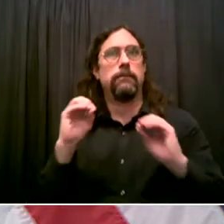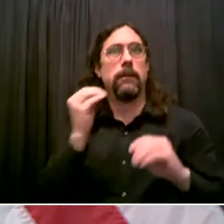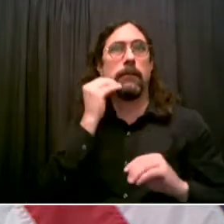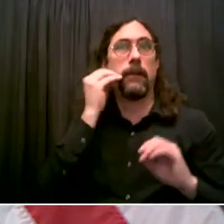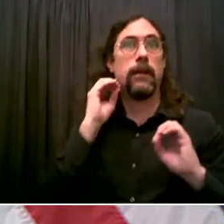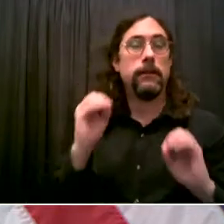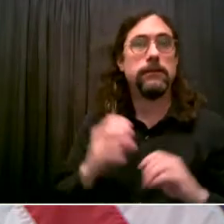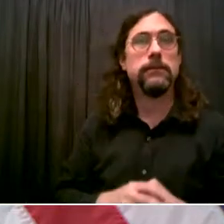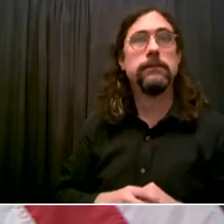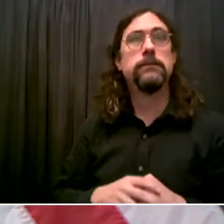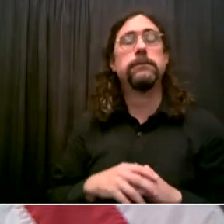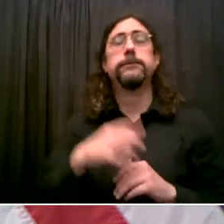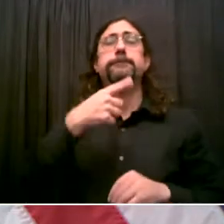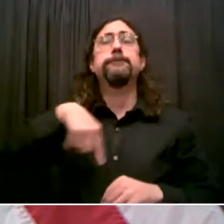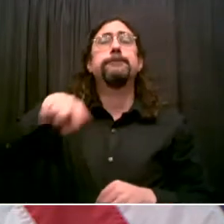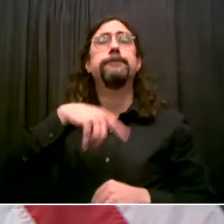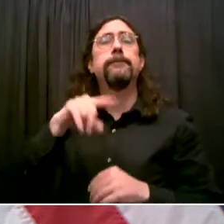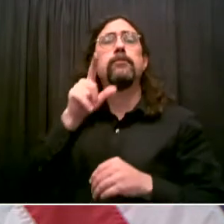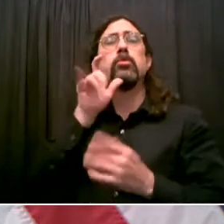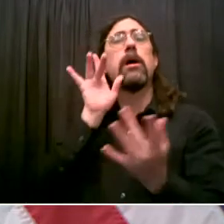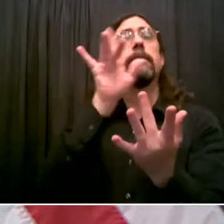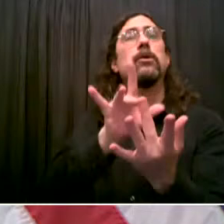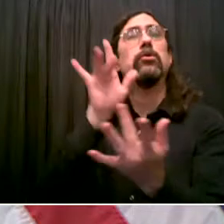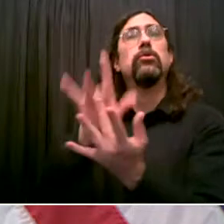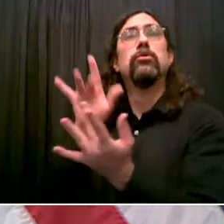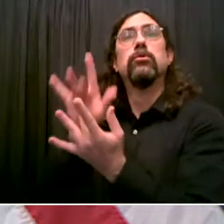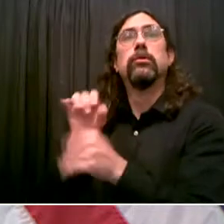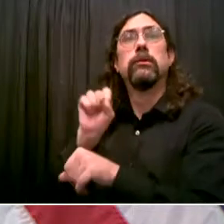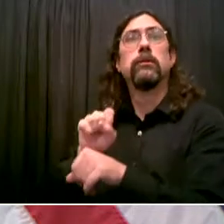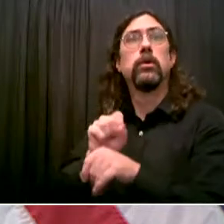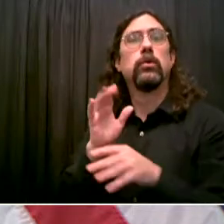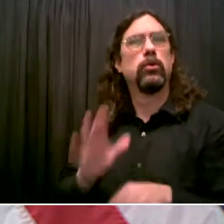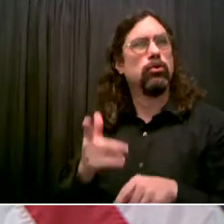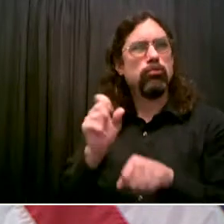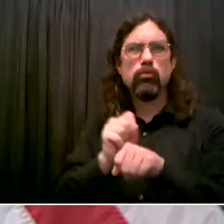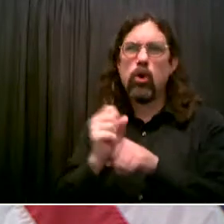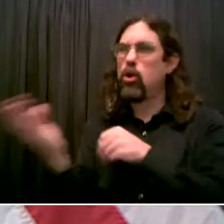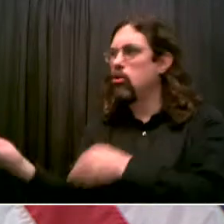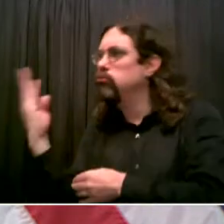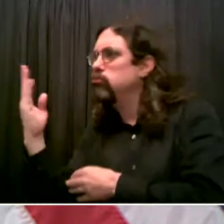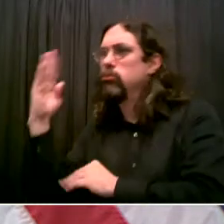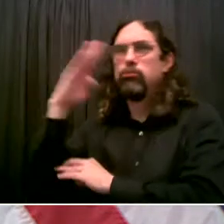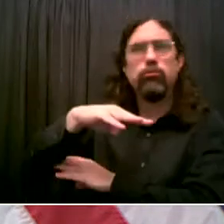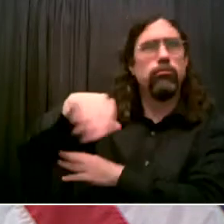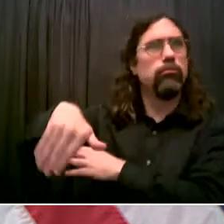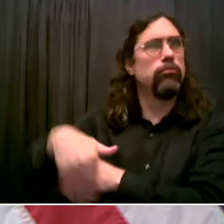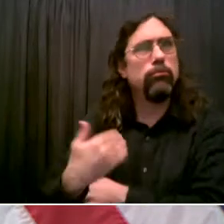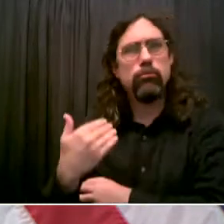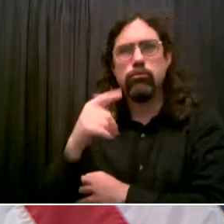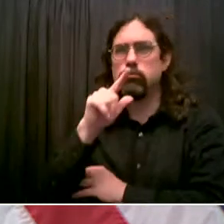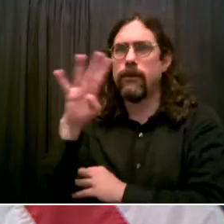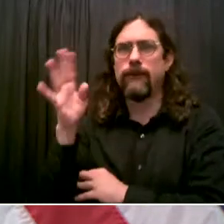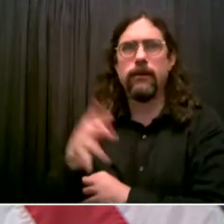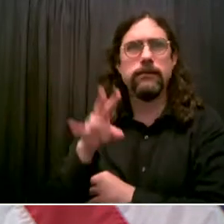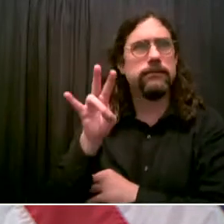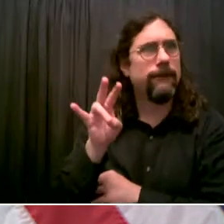IN NEED. I WILL TELL YOU THAT WE HAVE